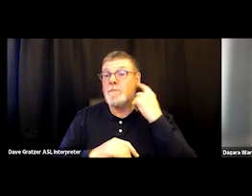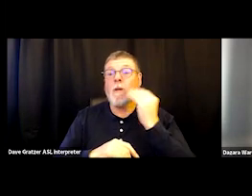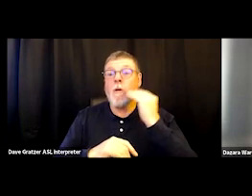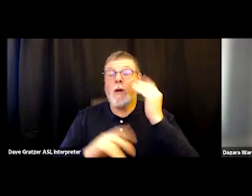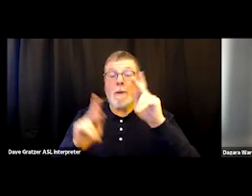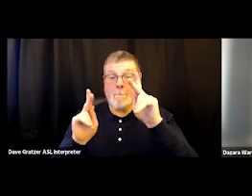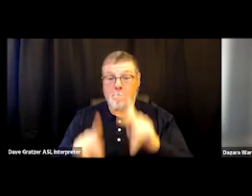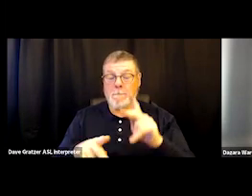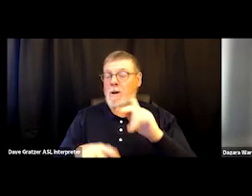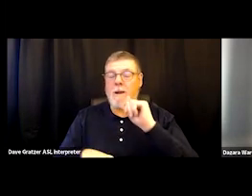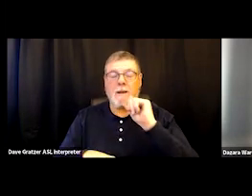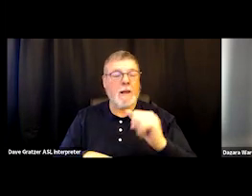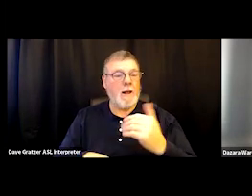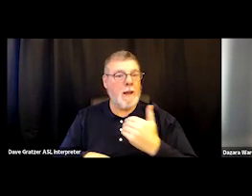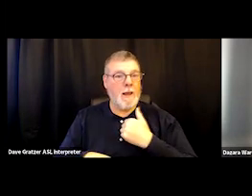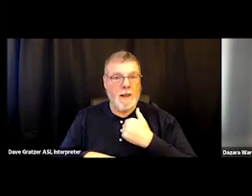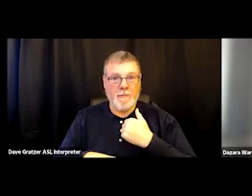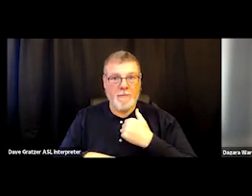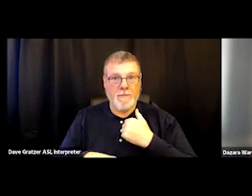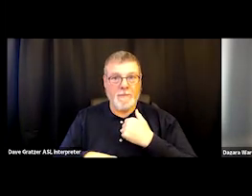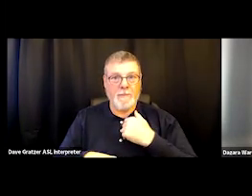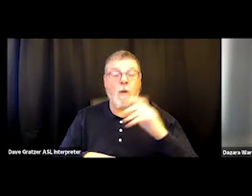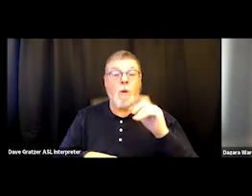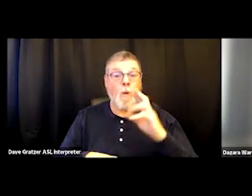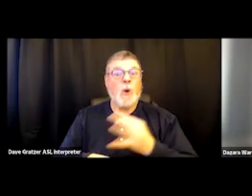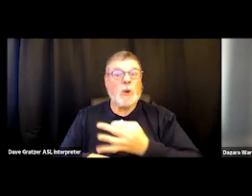if he or she does not or imminently will not have